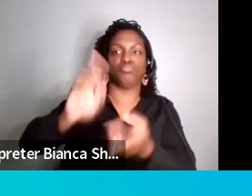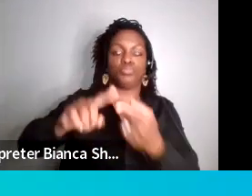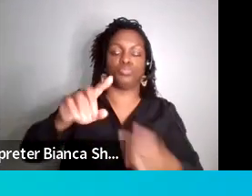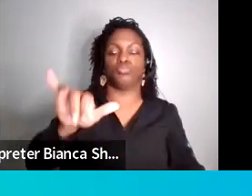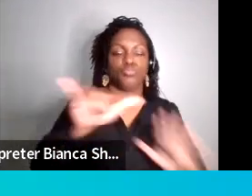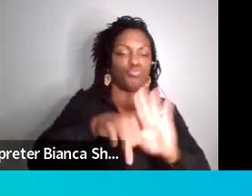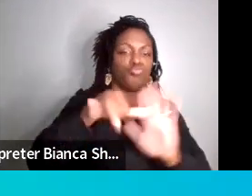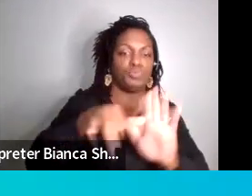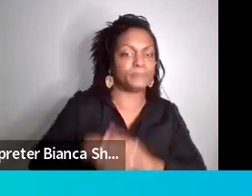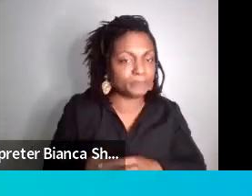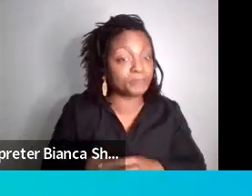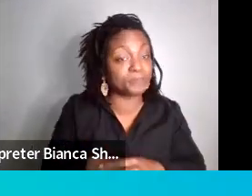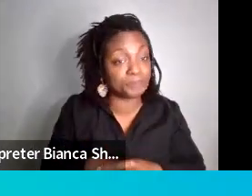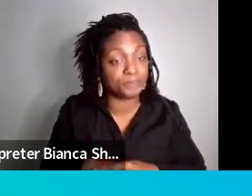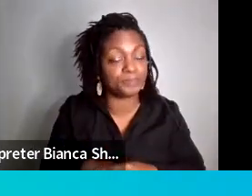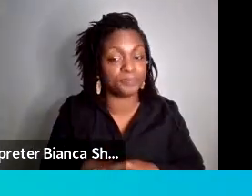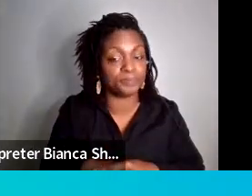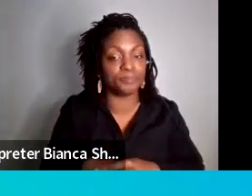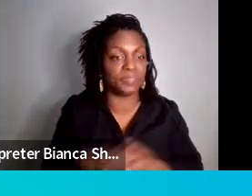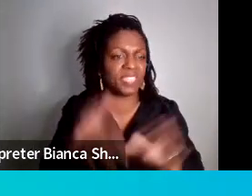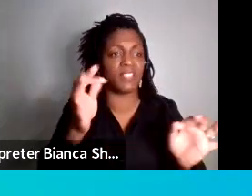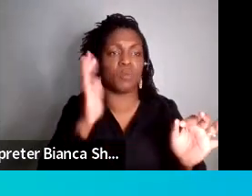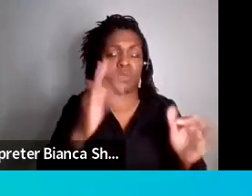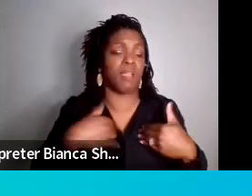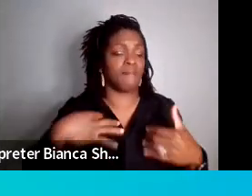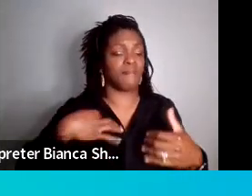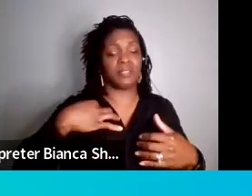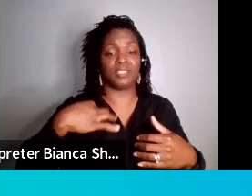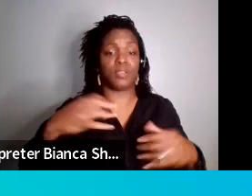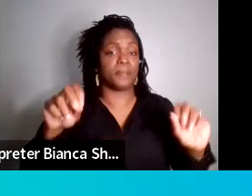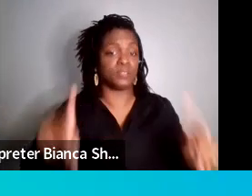So yeah, that'll be definitely there'll definitely be volunteer opportunities as we move closer.